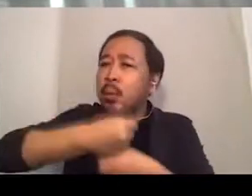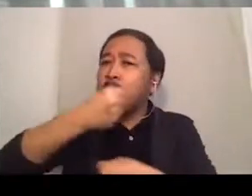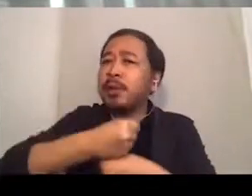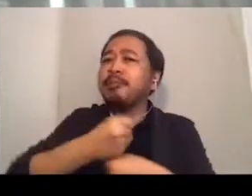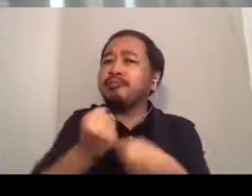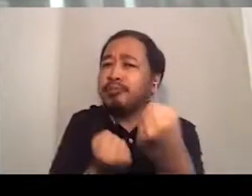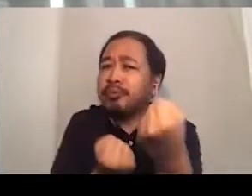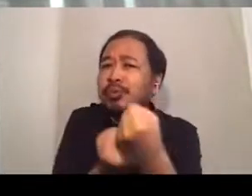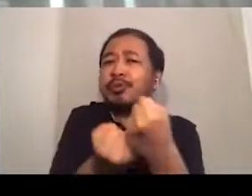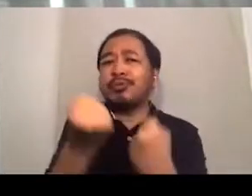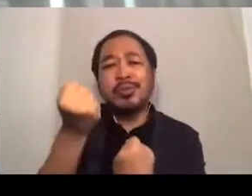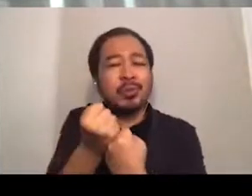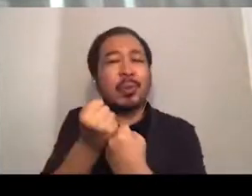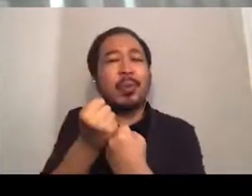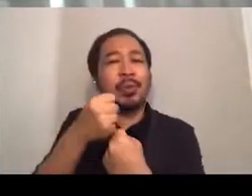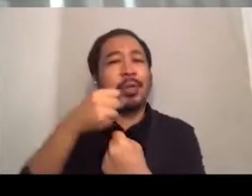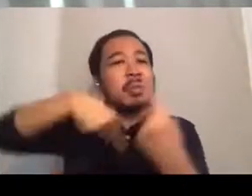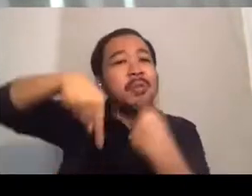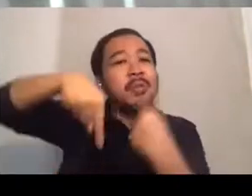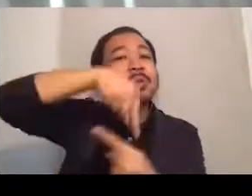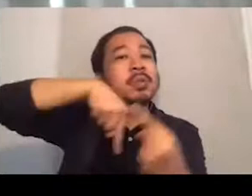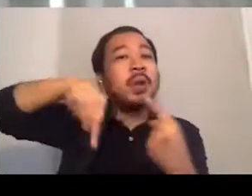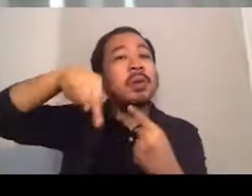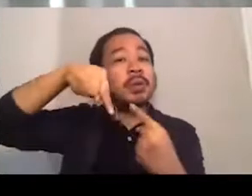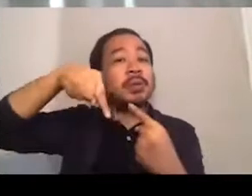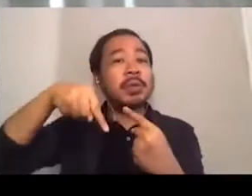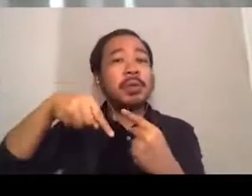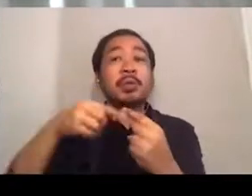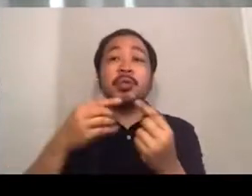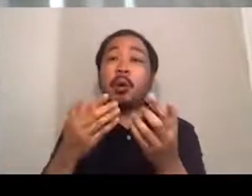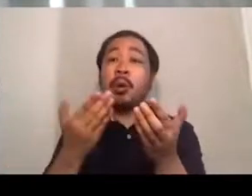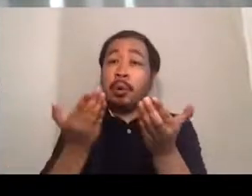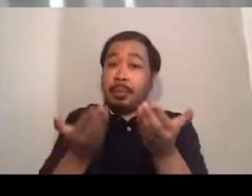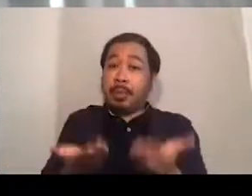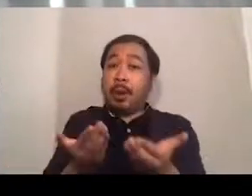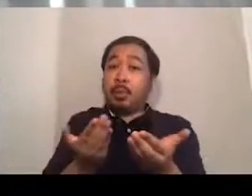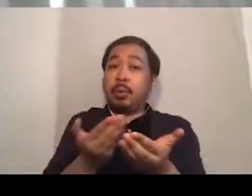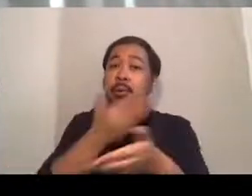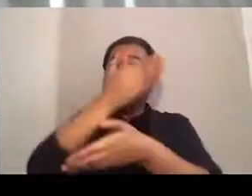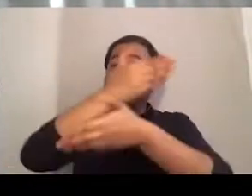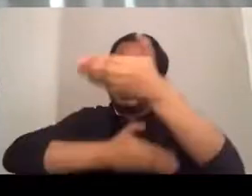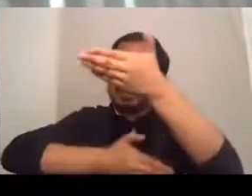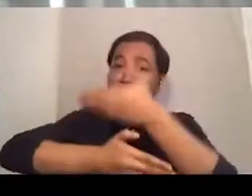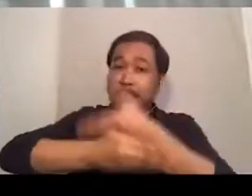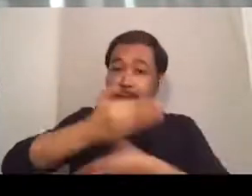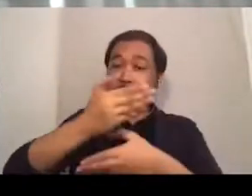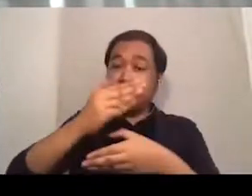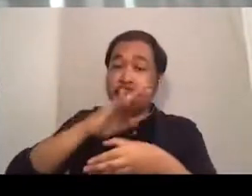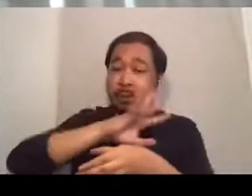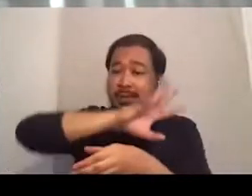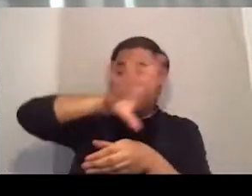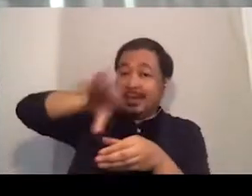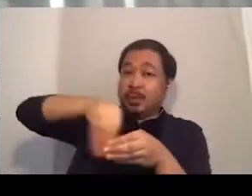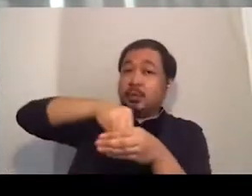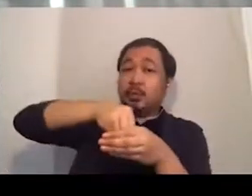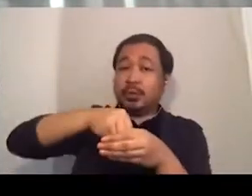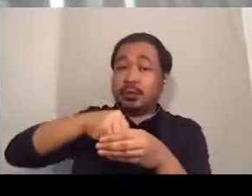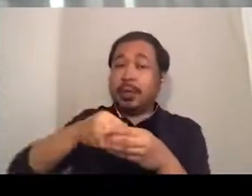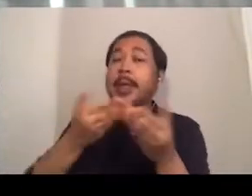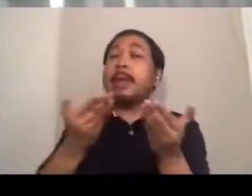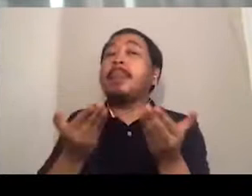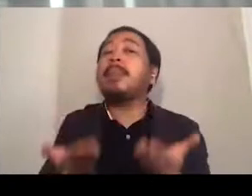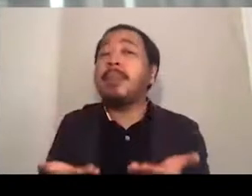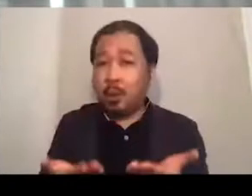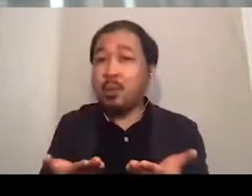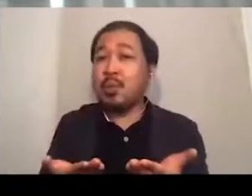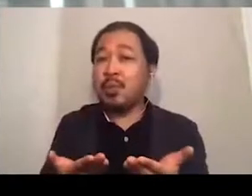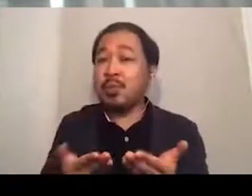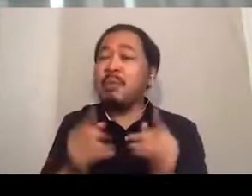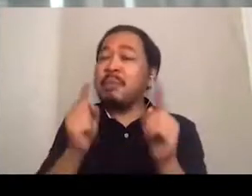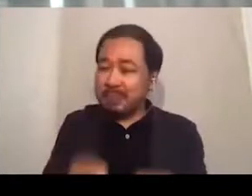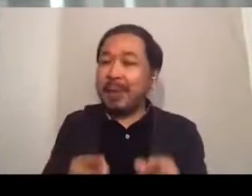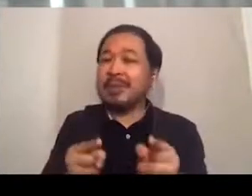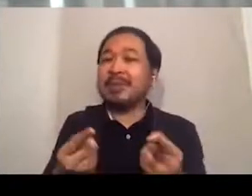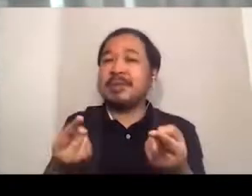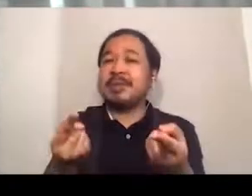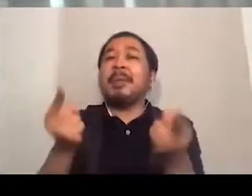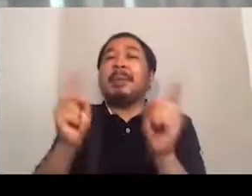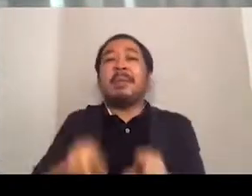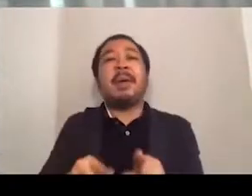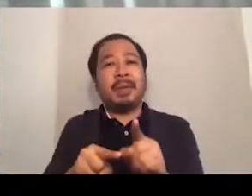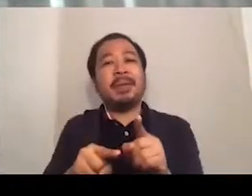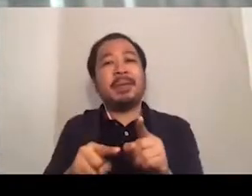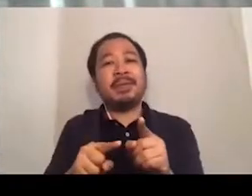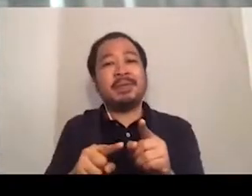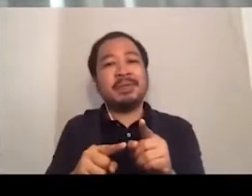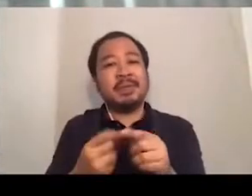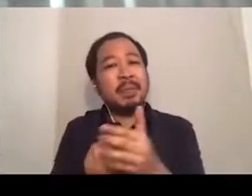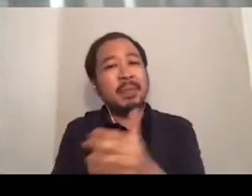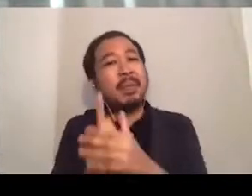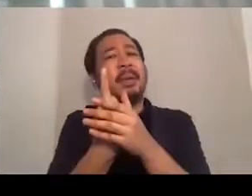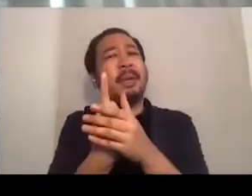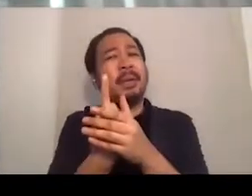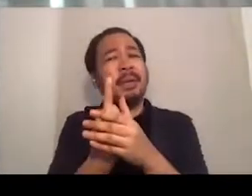and COVID-19 may be an alarm for us to really tell ourselves in the world that without taking this opportunity to strengthen